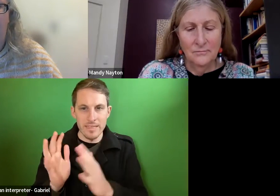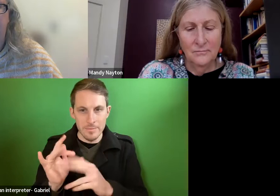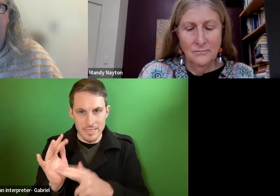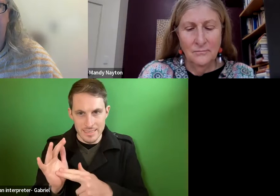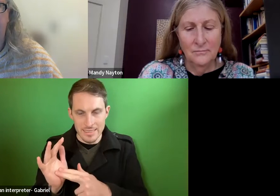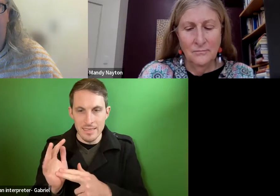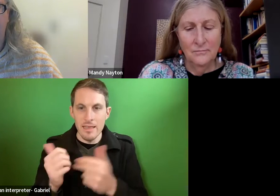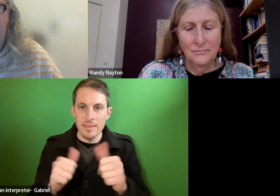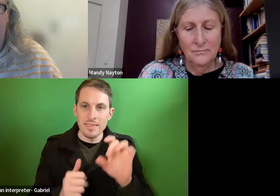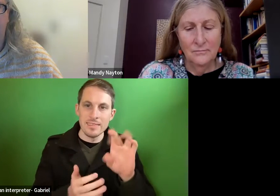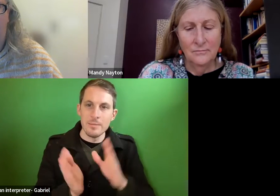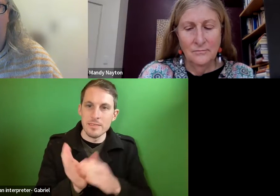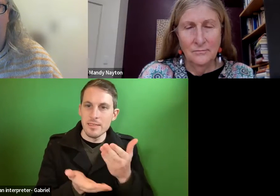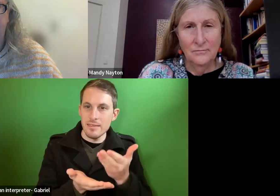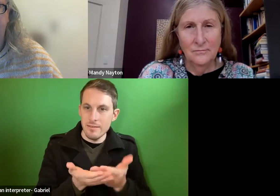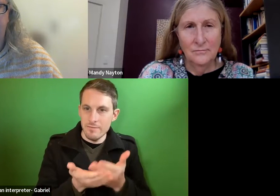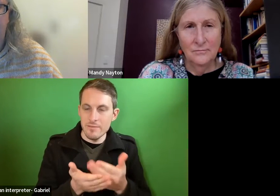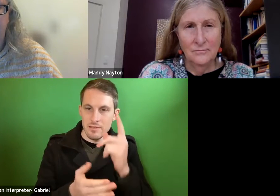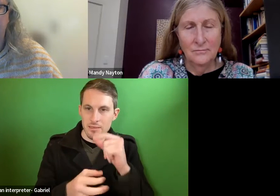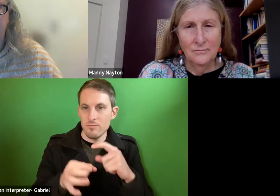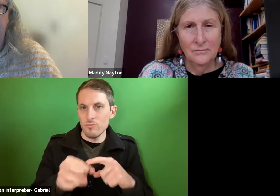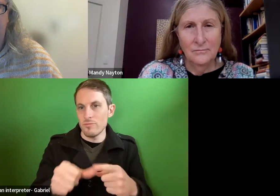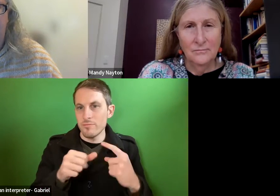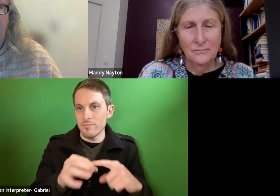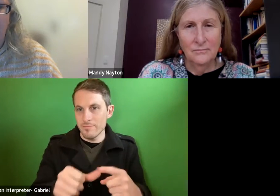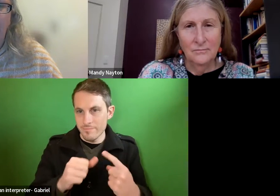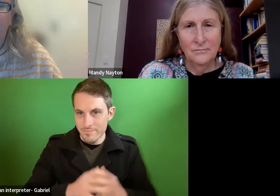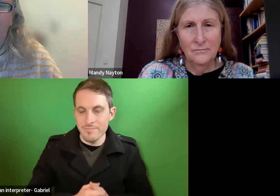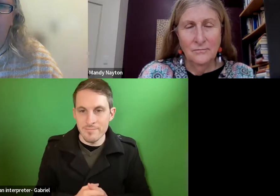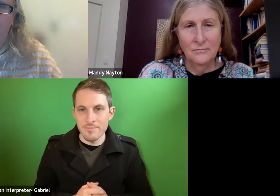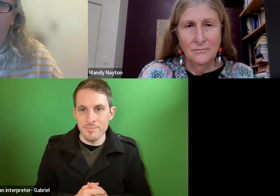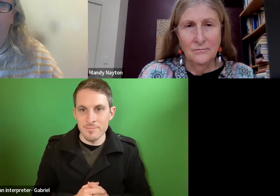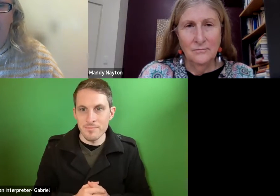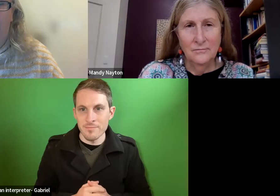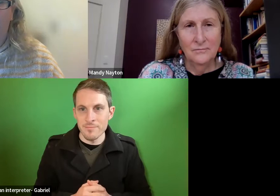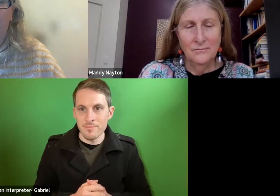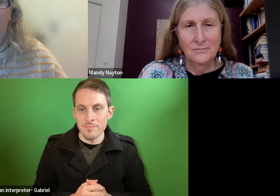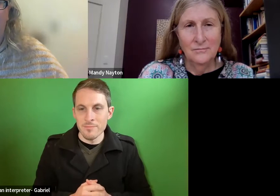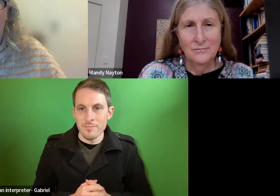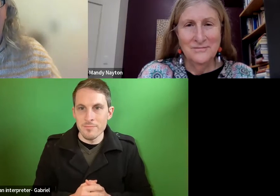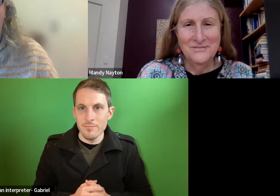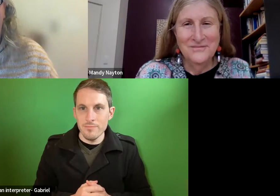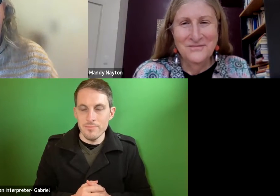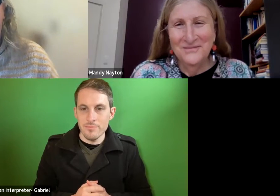ten minutes for Mandy to answer some questions. Feel free... I'm not talking very well. Feel free